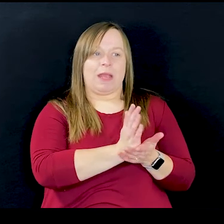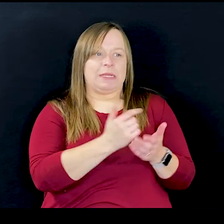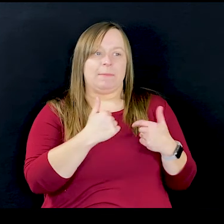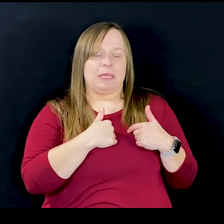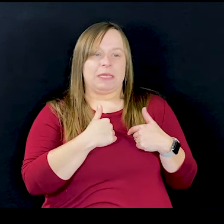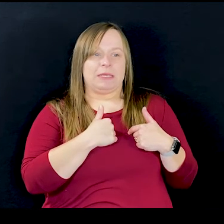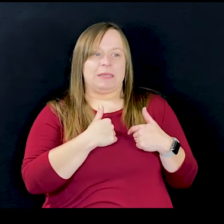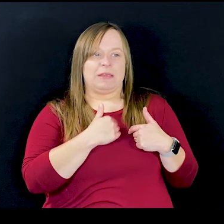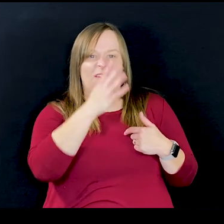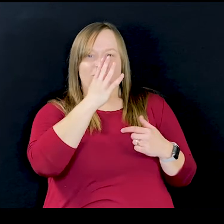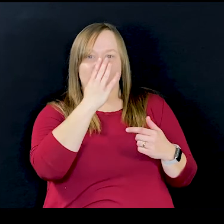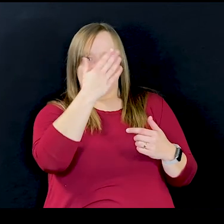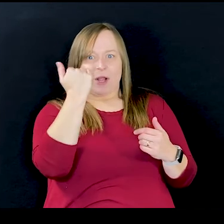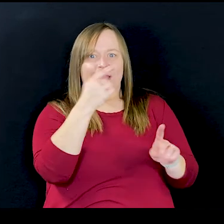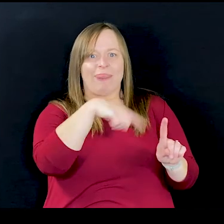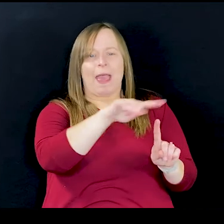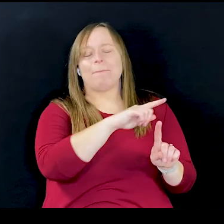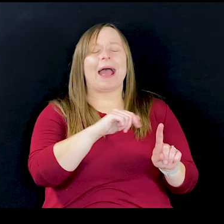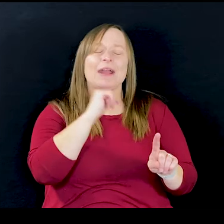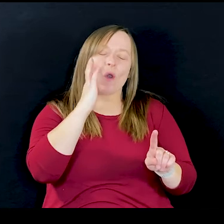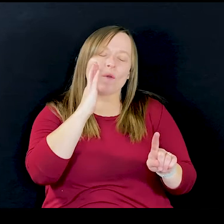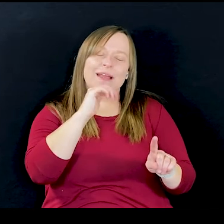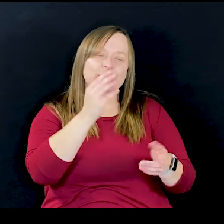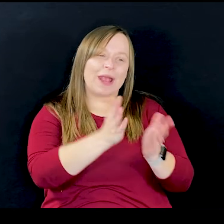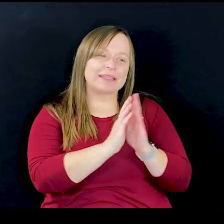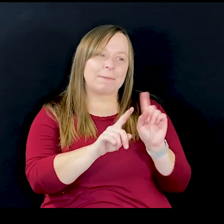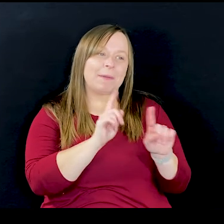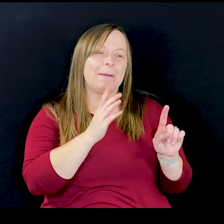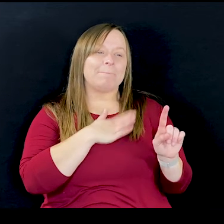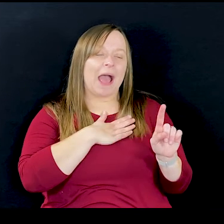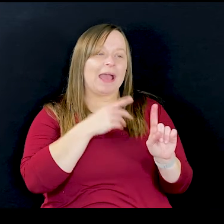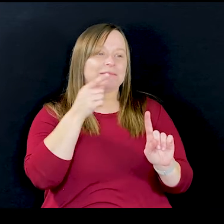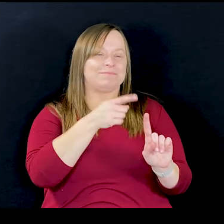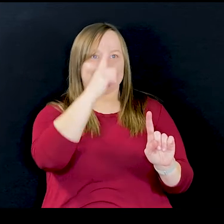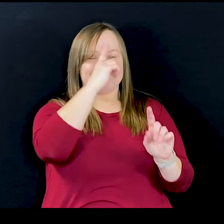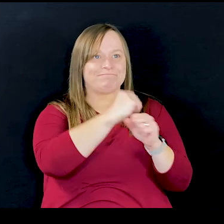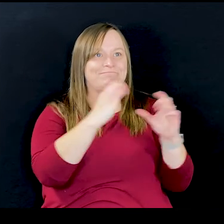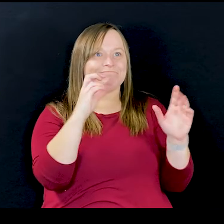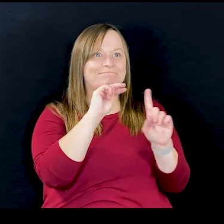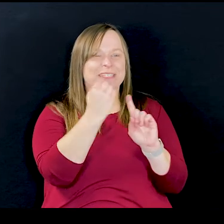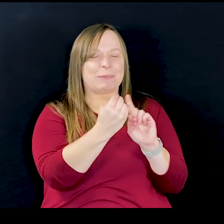for me to kind of forget them. And I know that's not what you're asking, but that's just kind of like where I come from on this